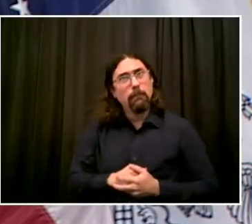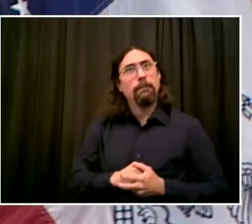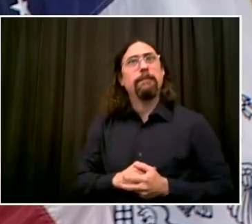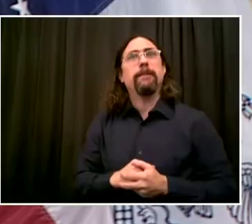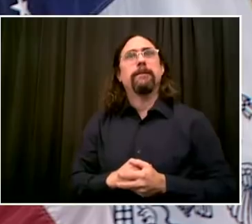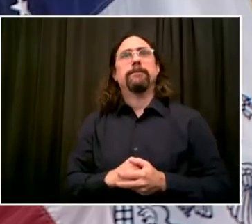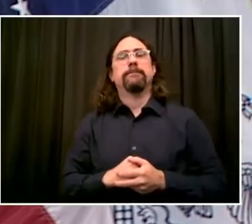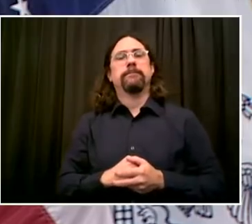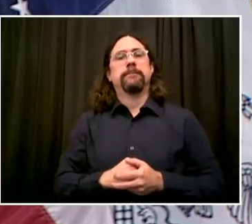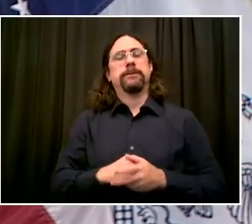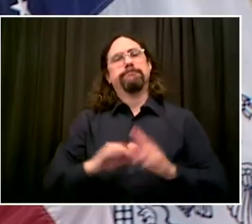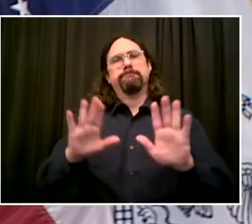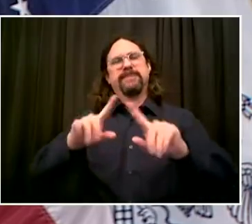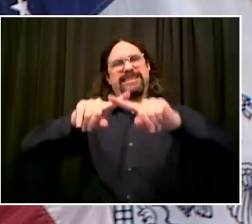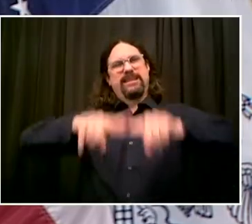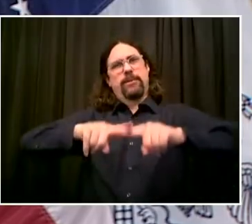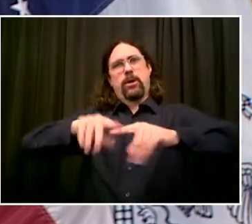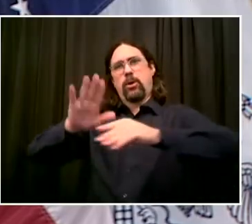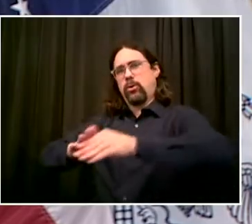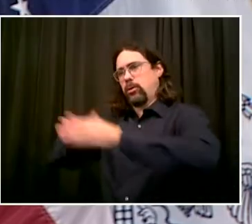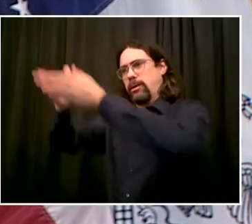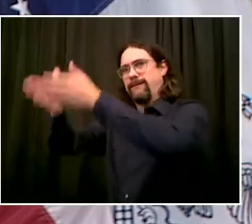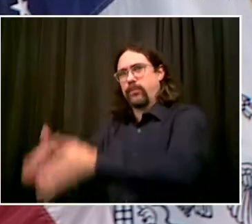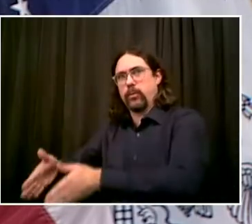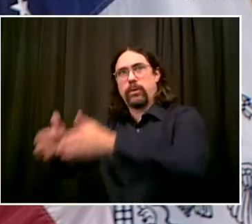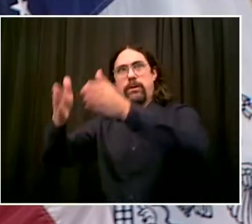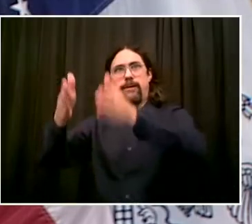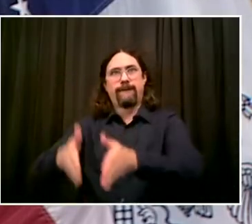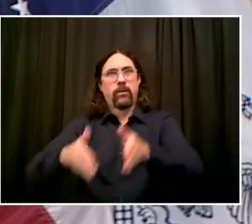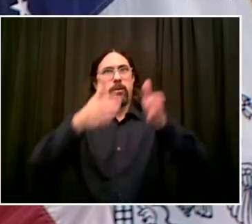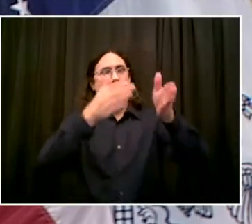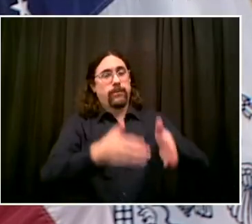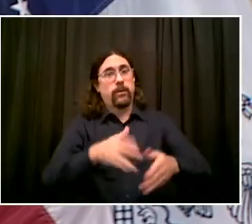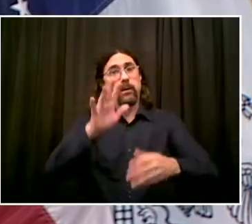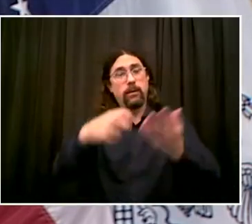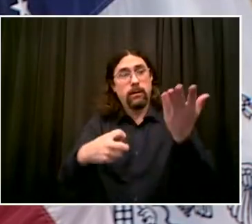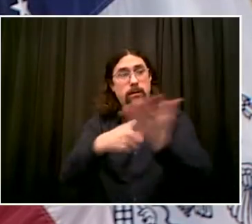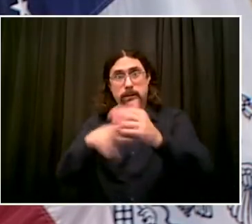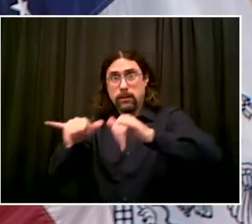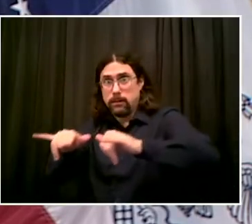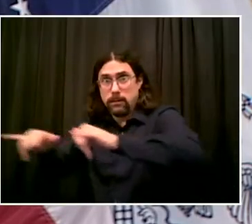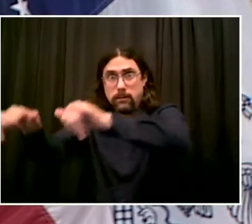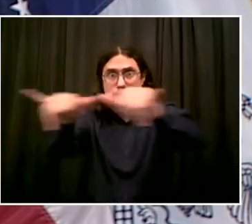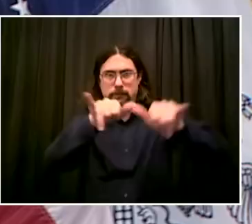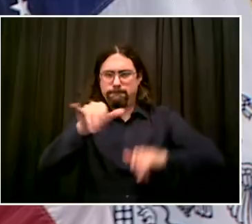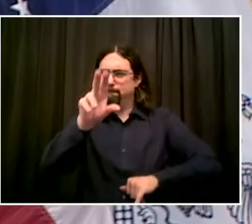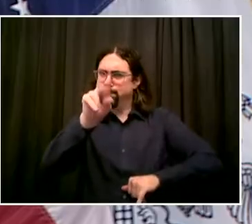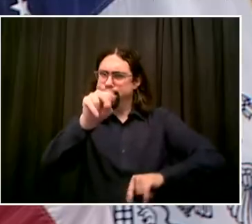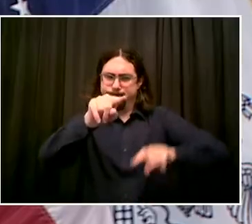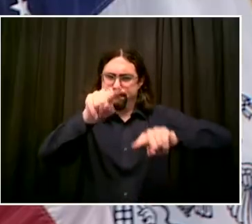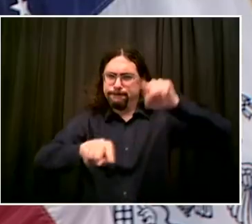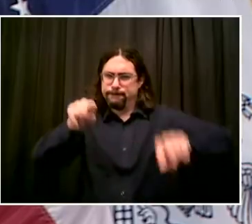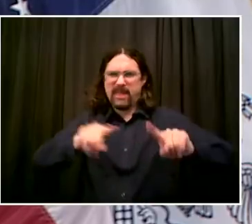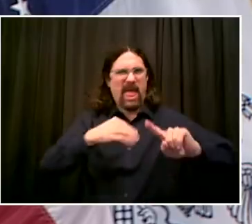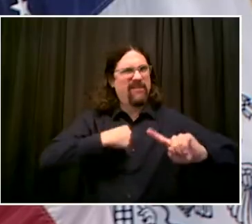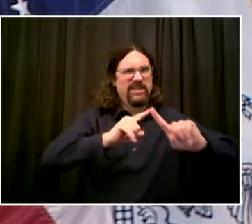RESPECTFULY LA OLT OF TIMES IT'S NOT JUST ONE THING. I DO NOT WANT TO TELL T HEDA THERE JOB I CAN TELL YOU IT IS CE-ASBYAS-CE. IT'S REALLY UP